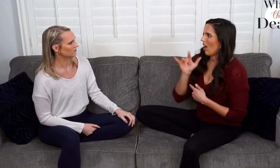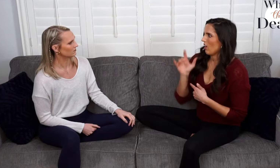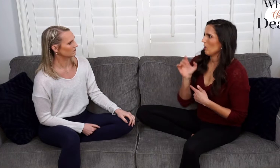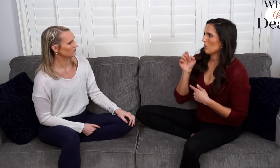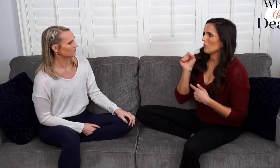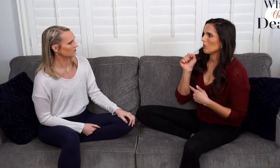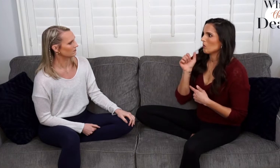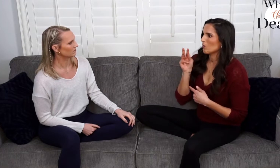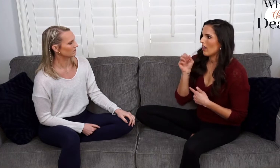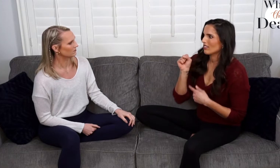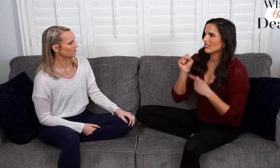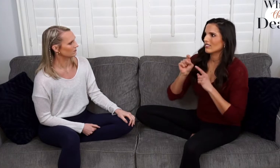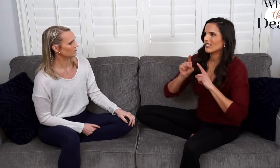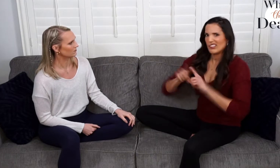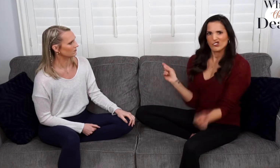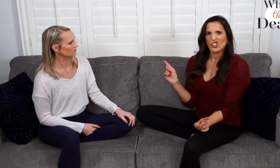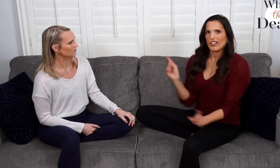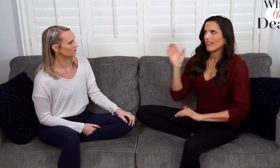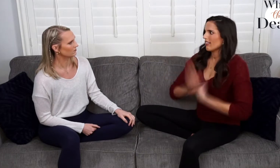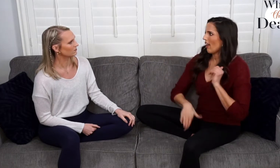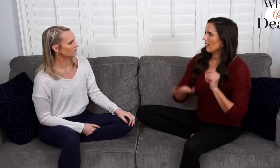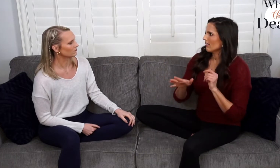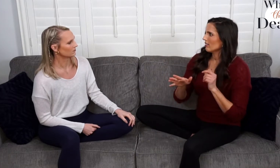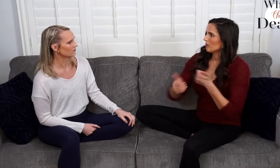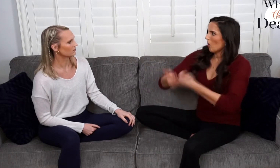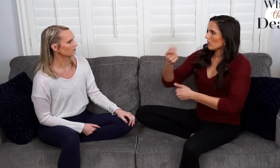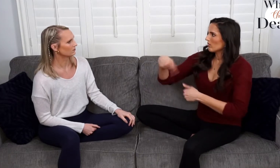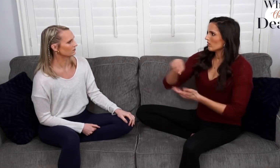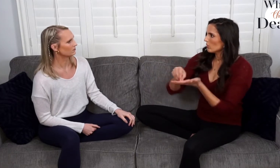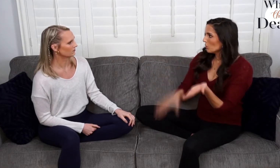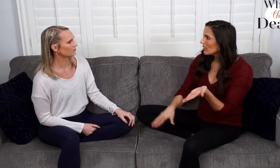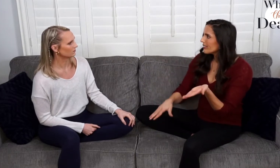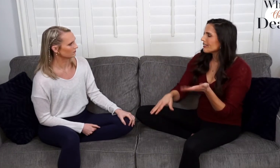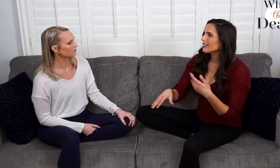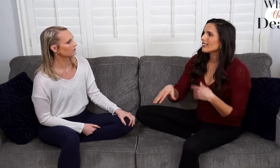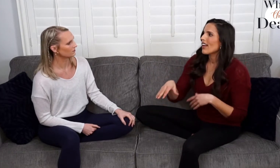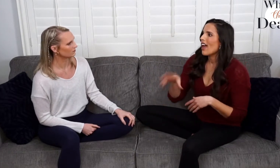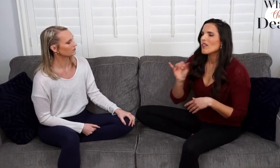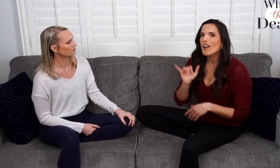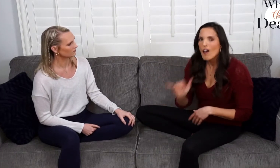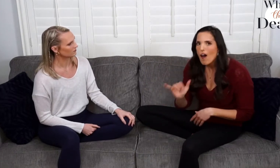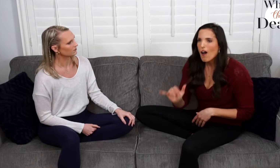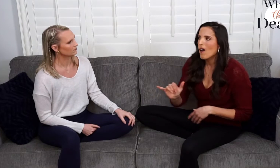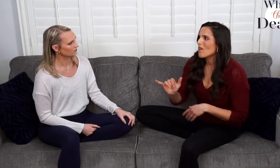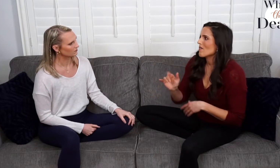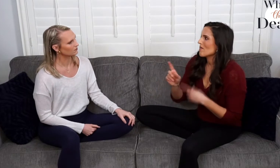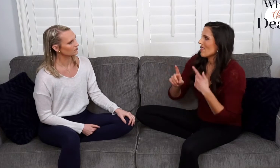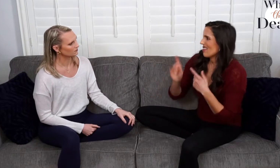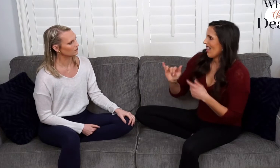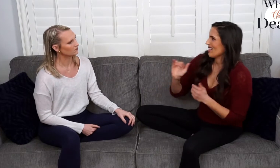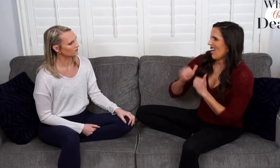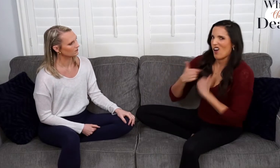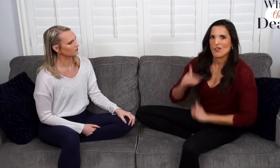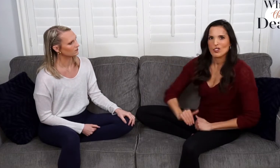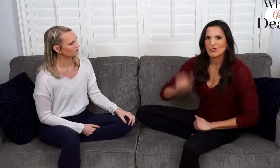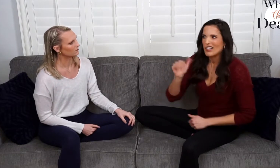my ASL style was different than most of the students. And I would like oh, but that's how I was raised.